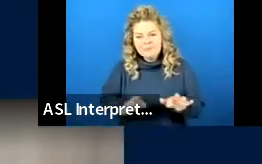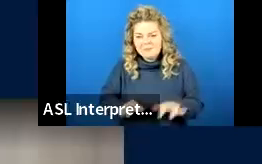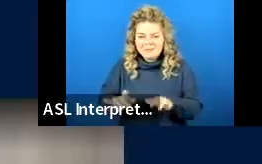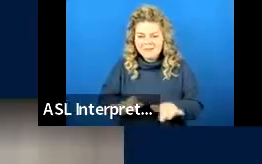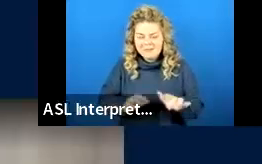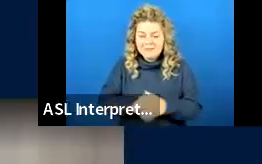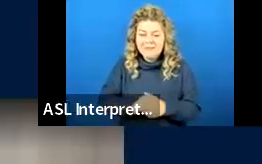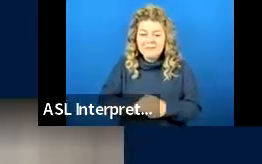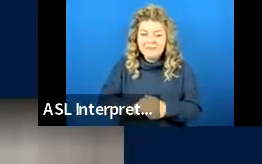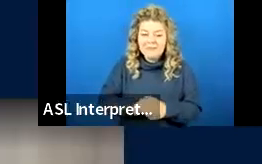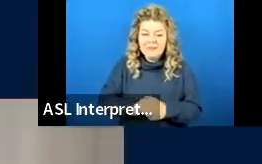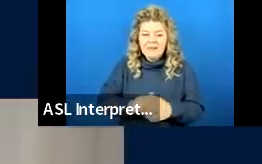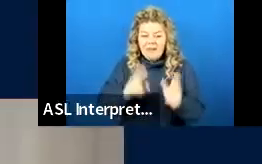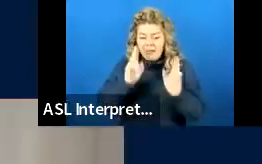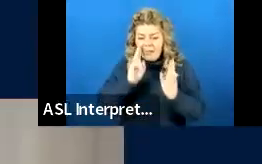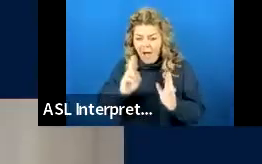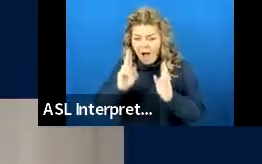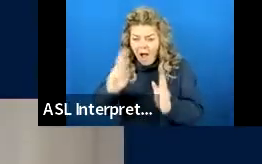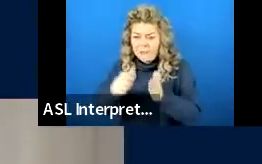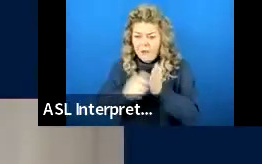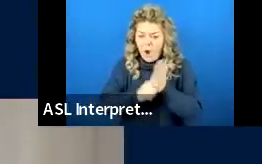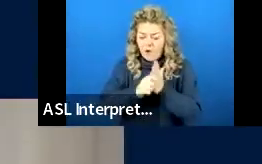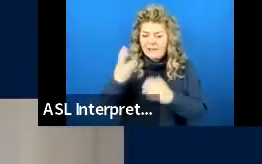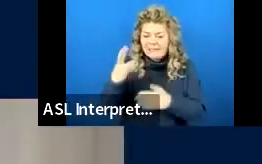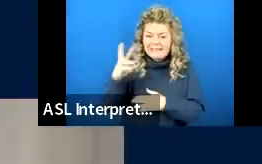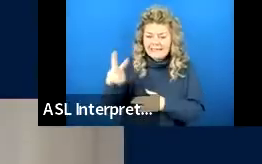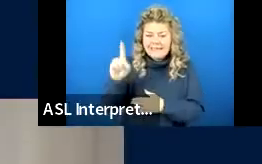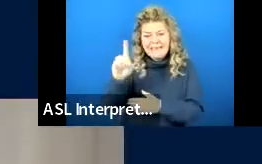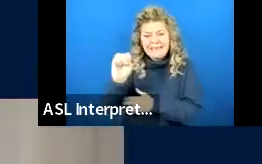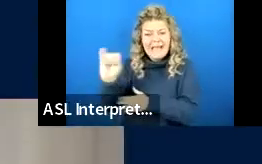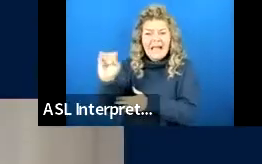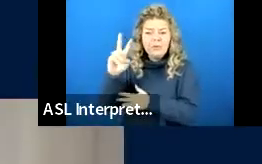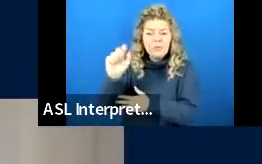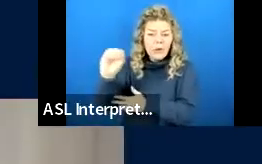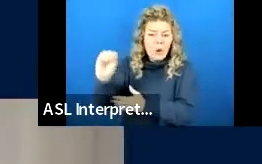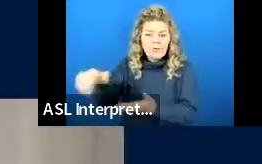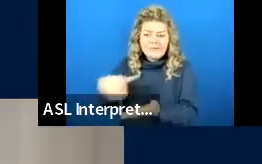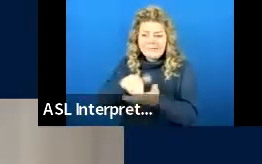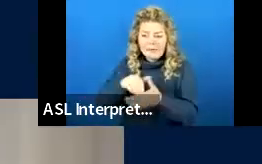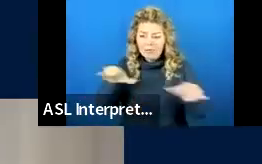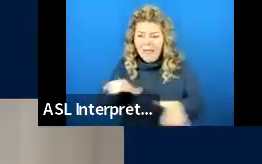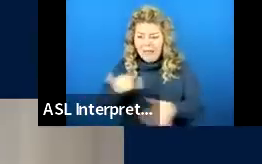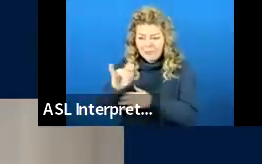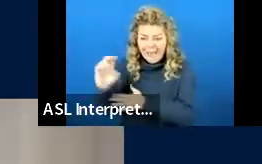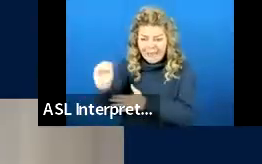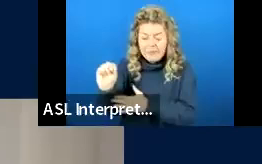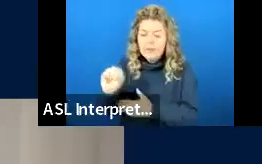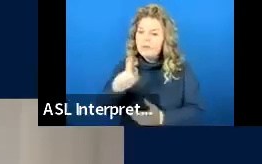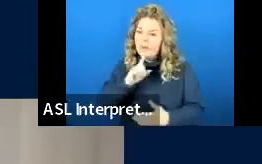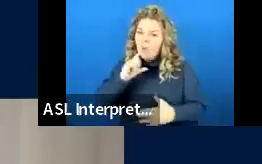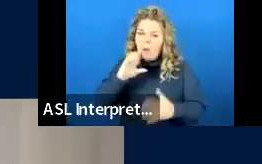The honoring article 16 DEI 2.0 Central Action item seeks to lift up the wellbeing